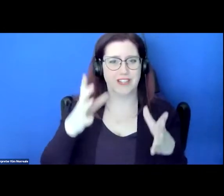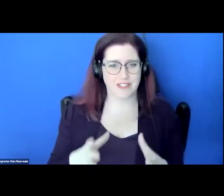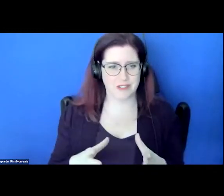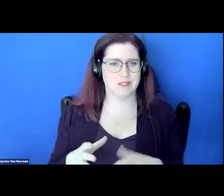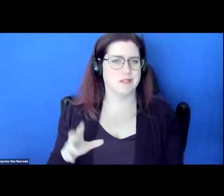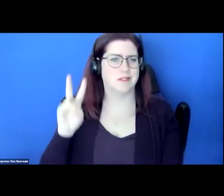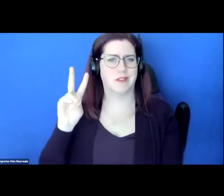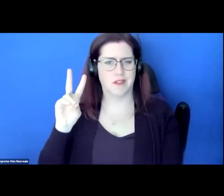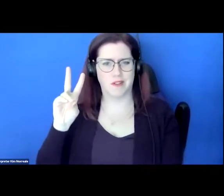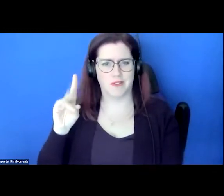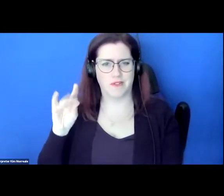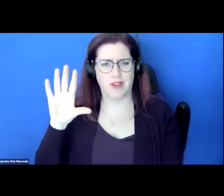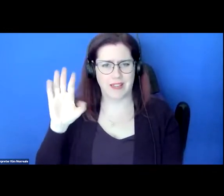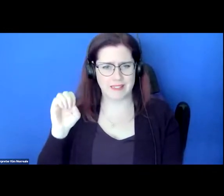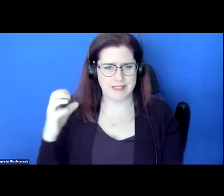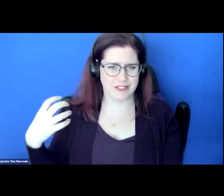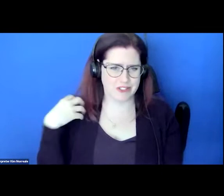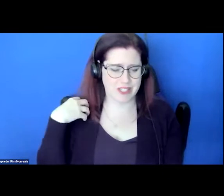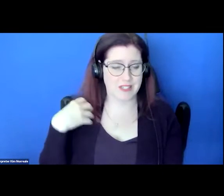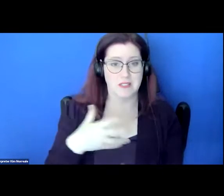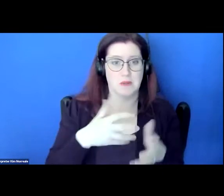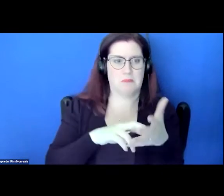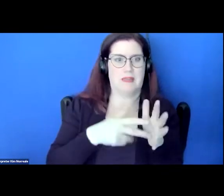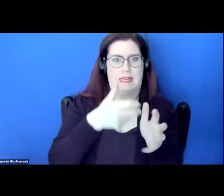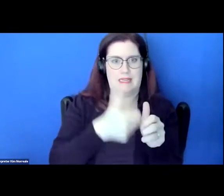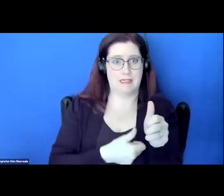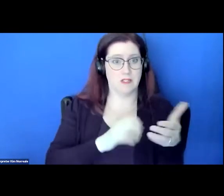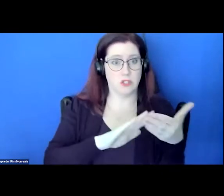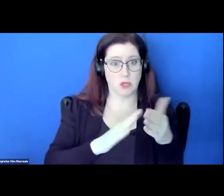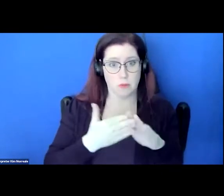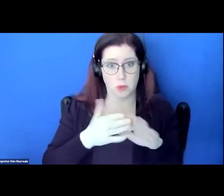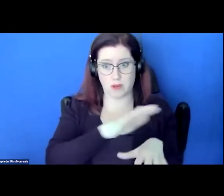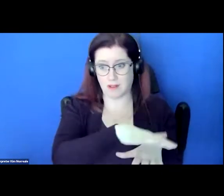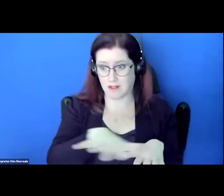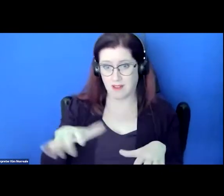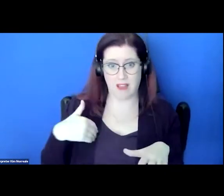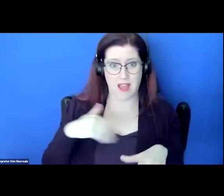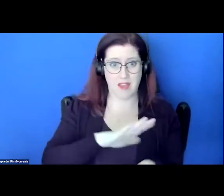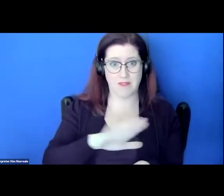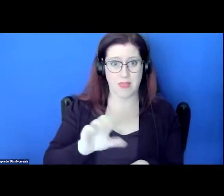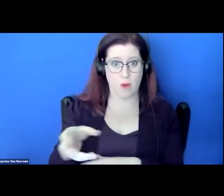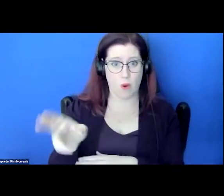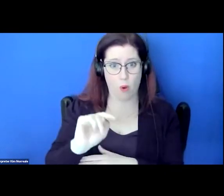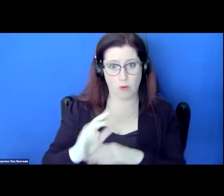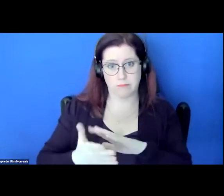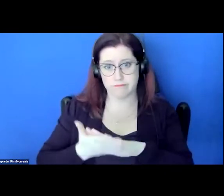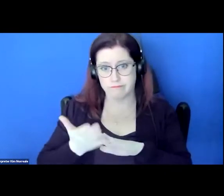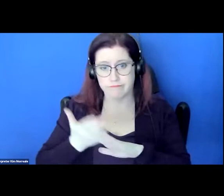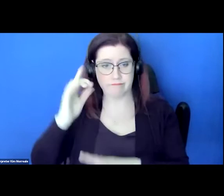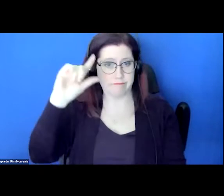So each tribal community or nation has its own system of government and will have their own names